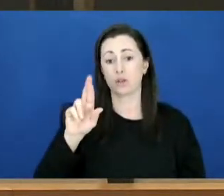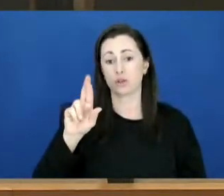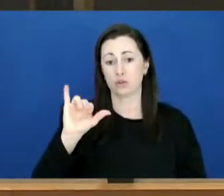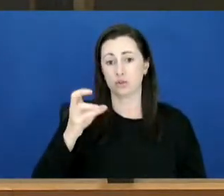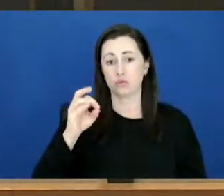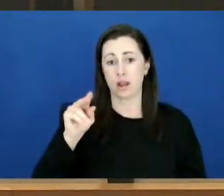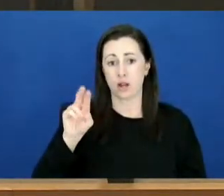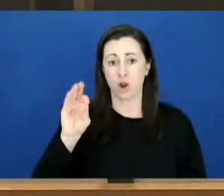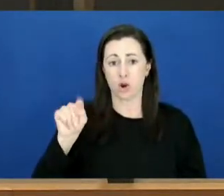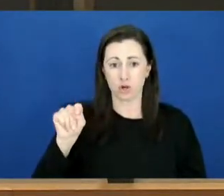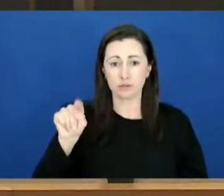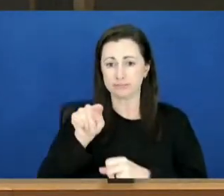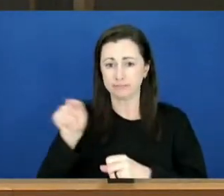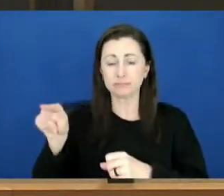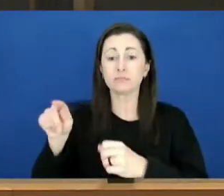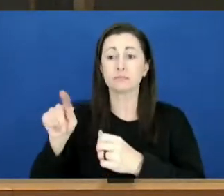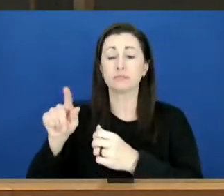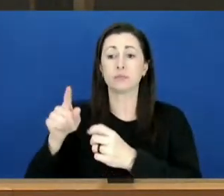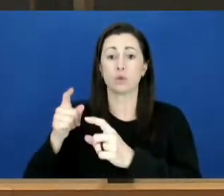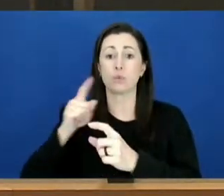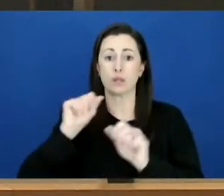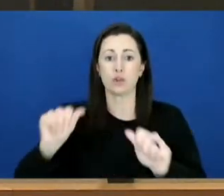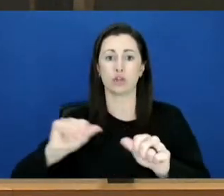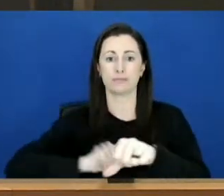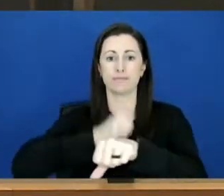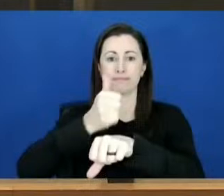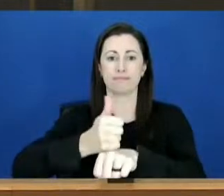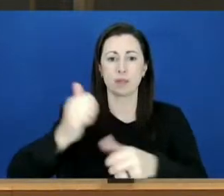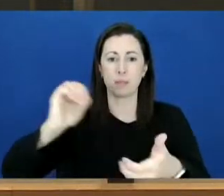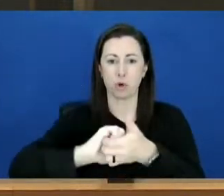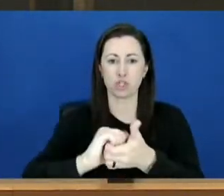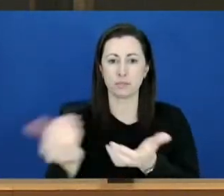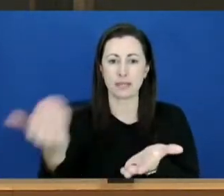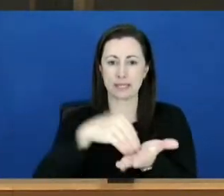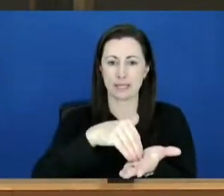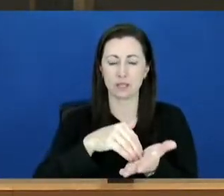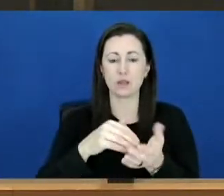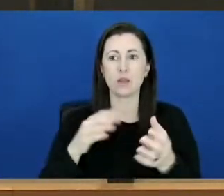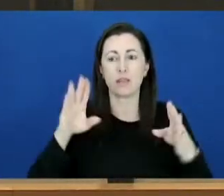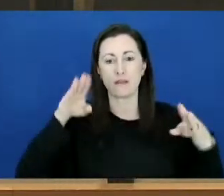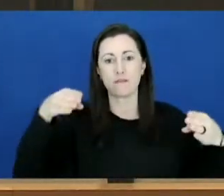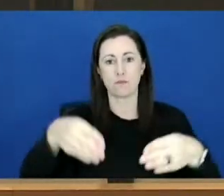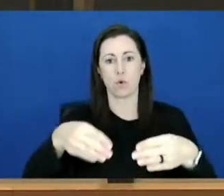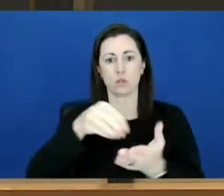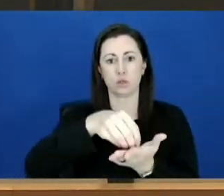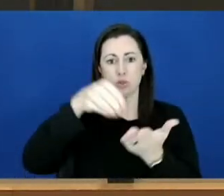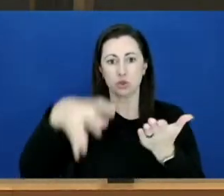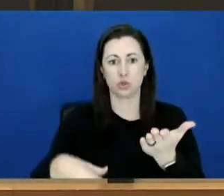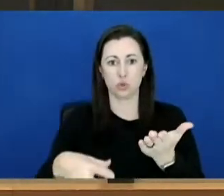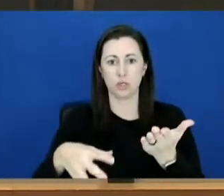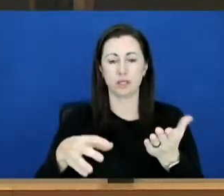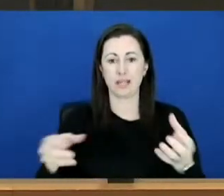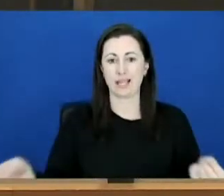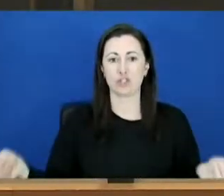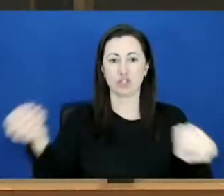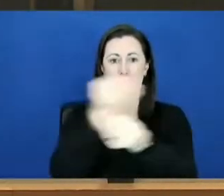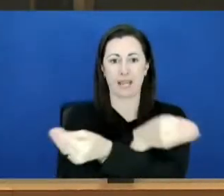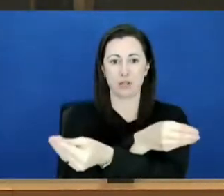EFFORTS AND THANKS TO CATHERINE HENSON AND REINHART, WE WERE ABLE TO RE-ESTABLISH A